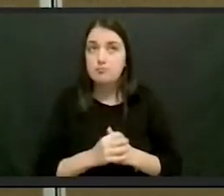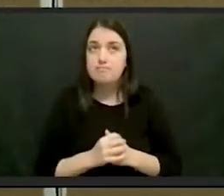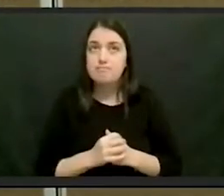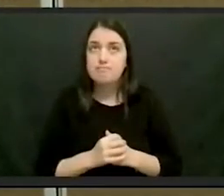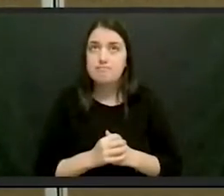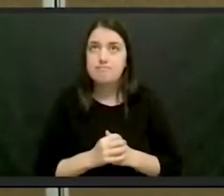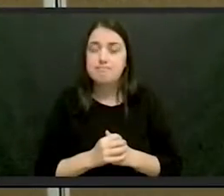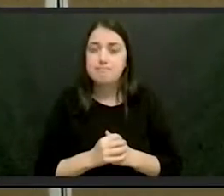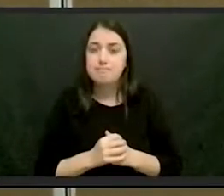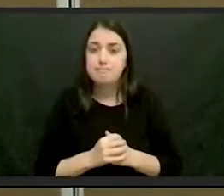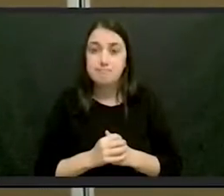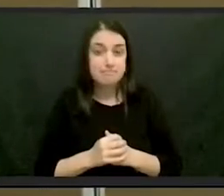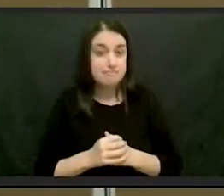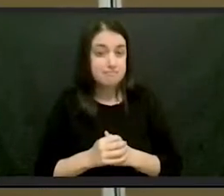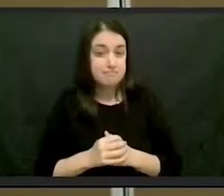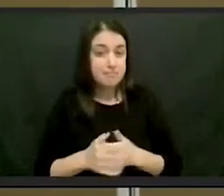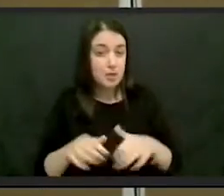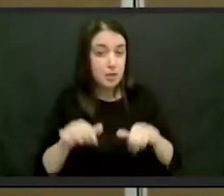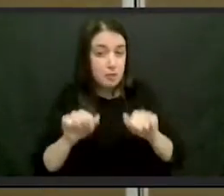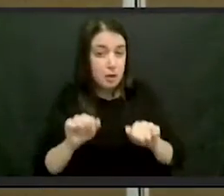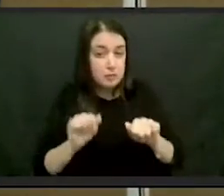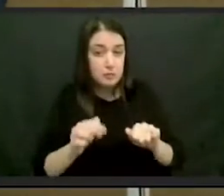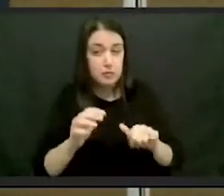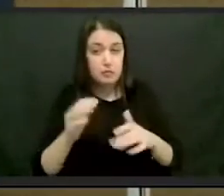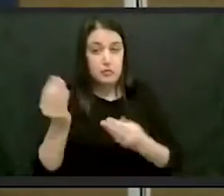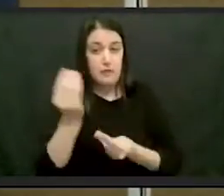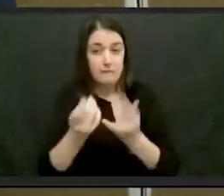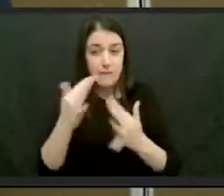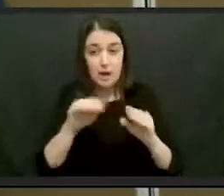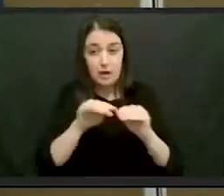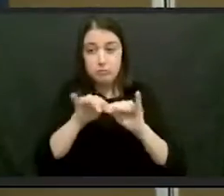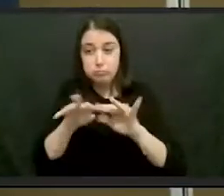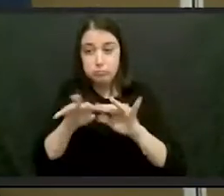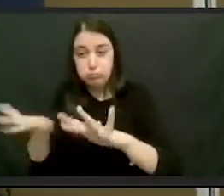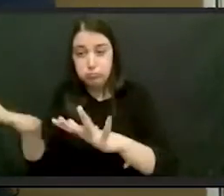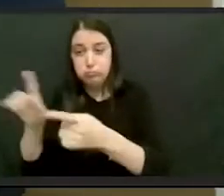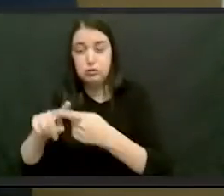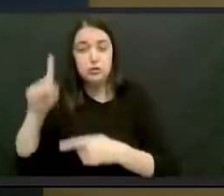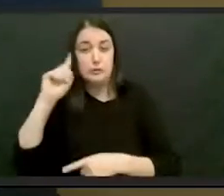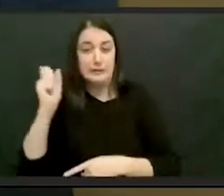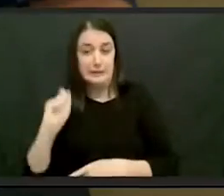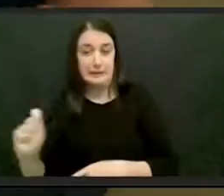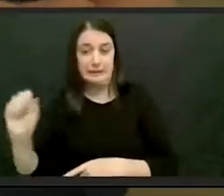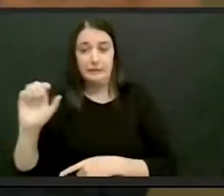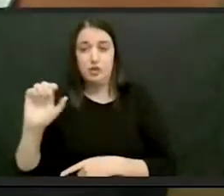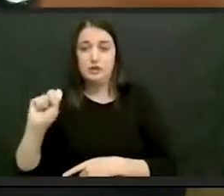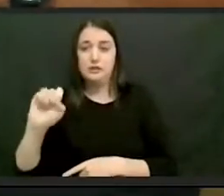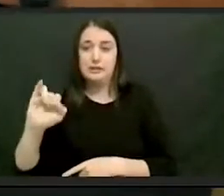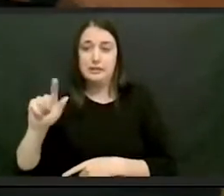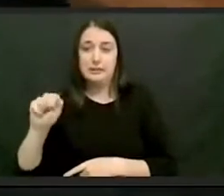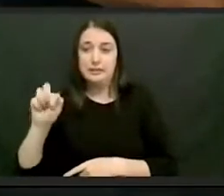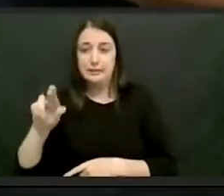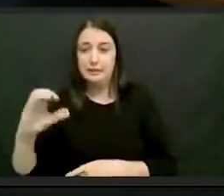Silver City? I will tell you that again, working with our CALFIRE partners out here in Silver City, they've done a lot of prep out in the area. They've had a community